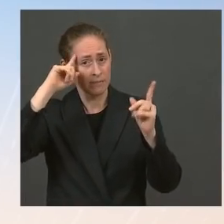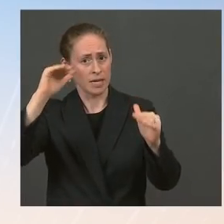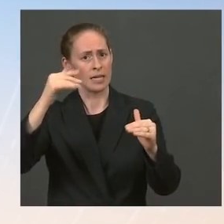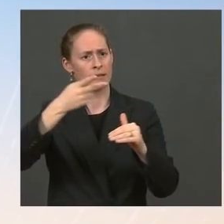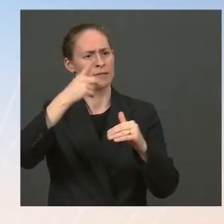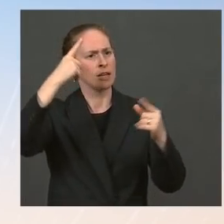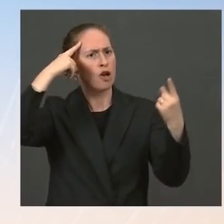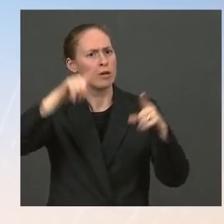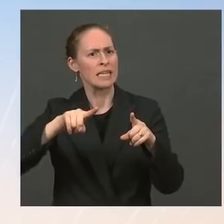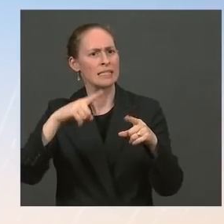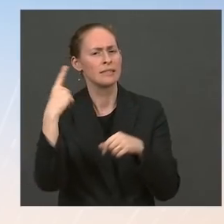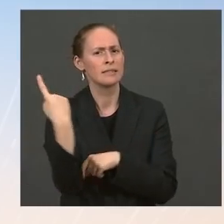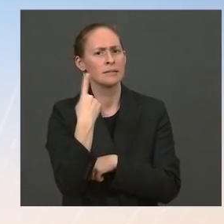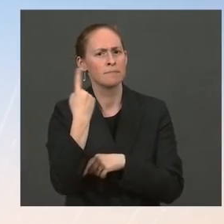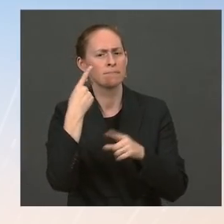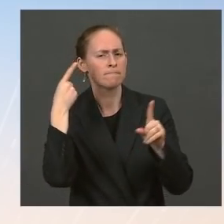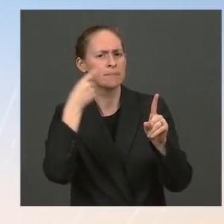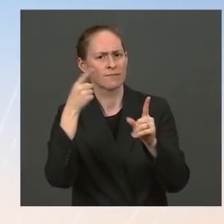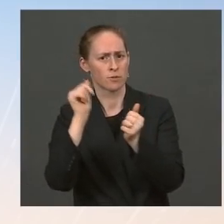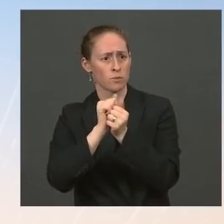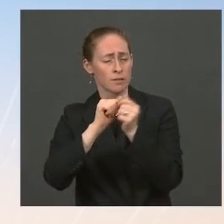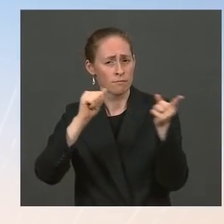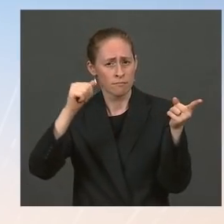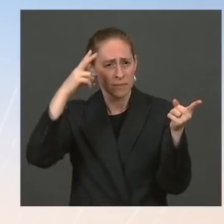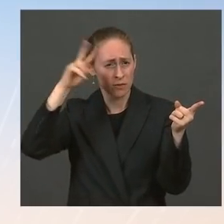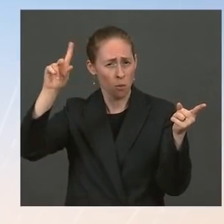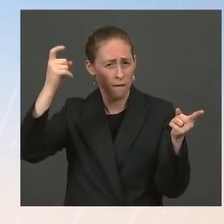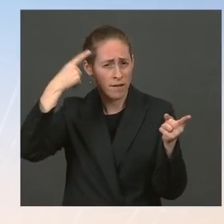Ms. Psaki: Sure. So, you know, the bottom line is today